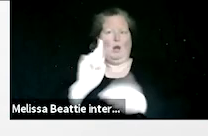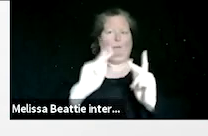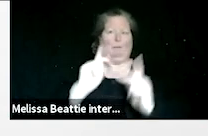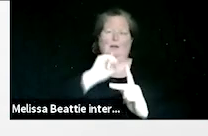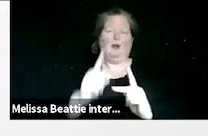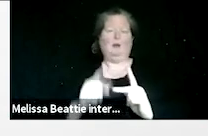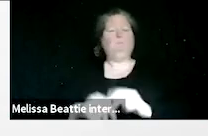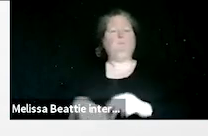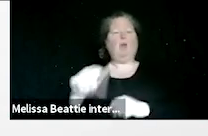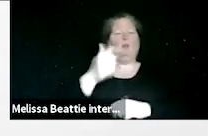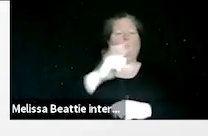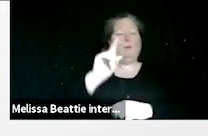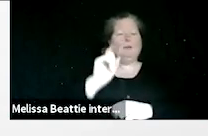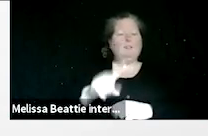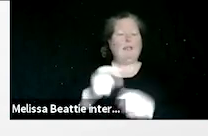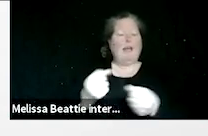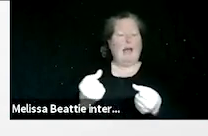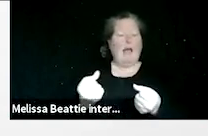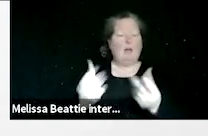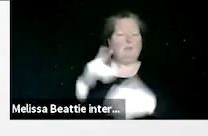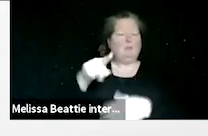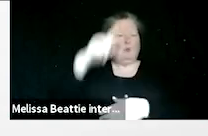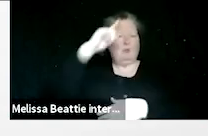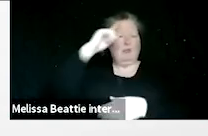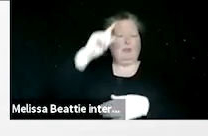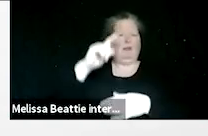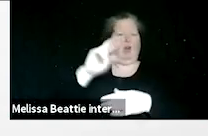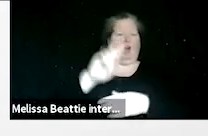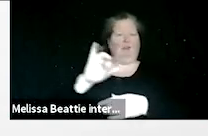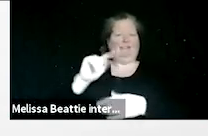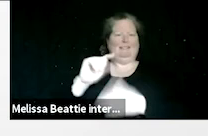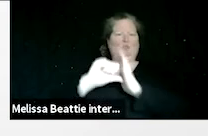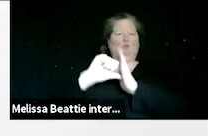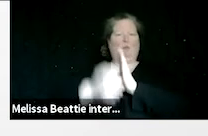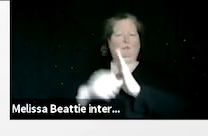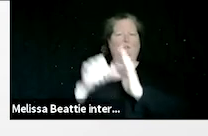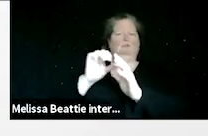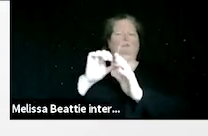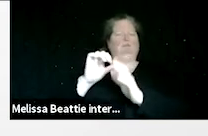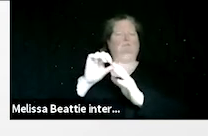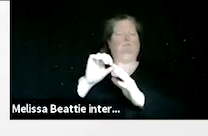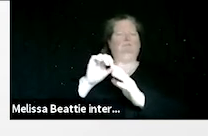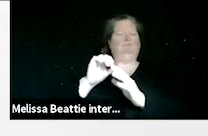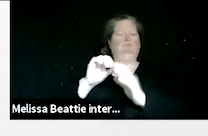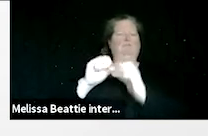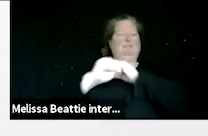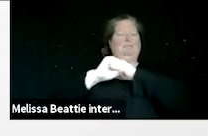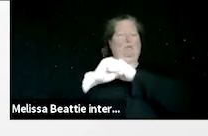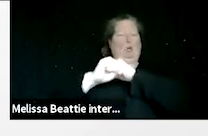do you think are at as an institution stresses cyber security, is it enough. Ben Woelk: Did you all asking open this one also.